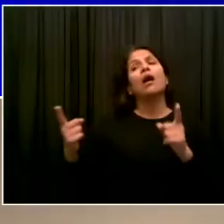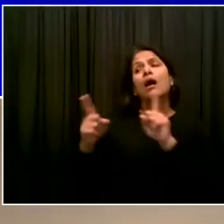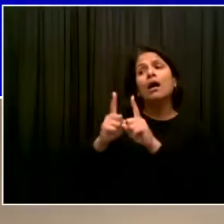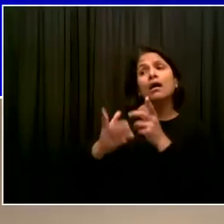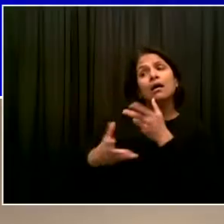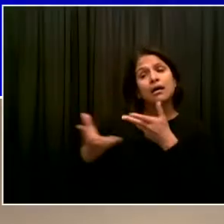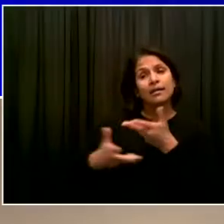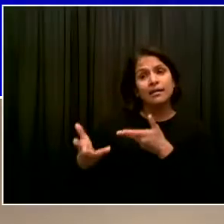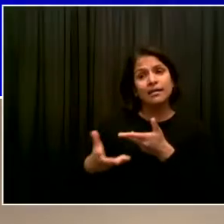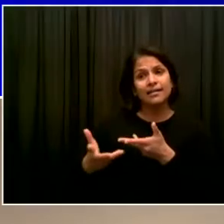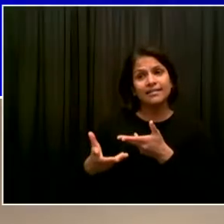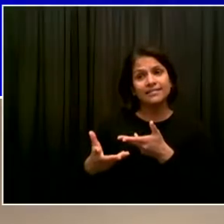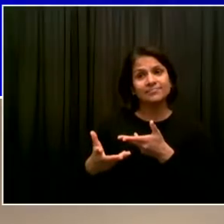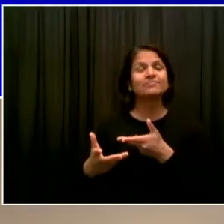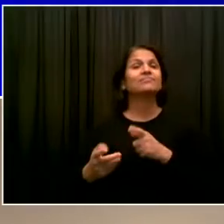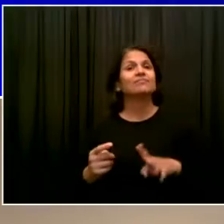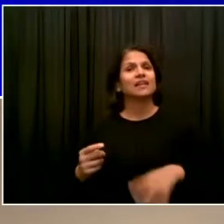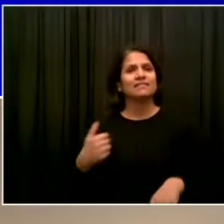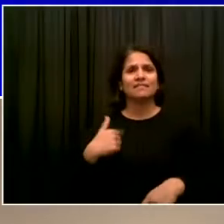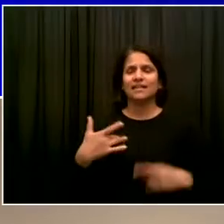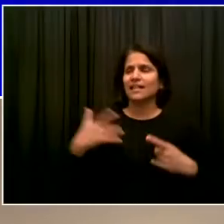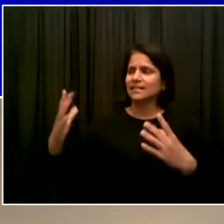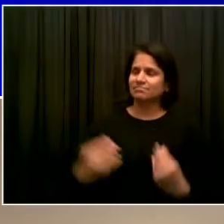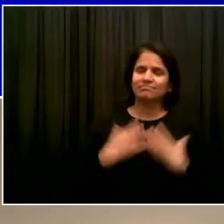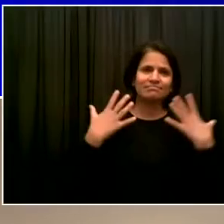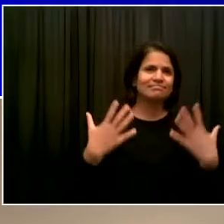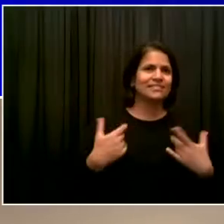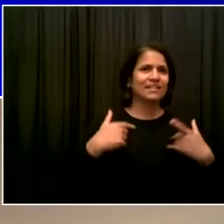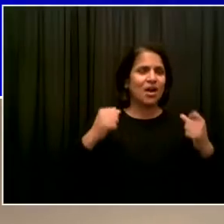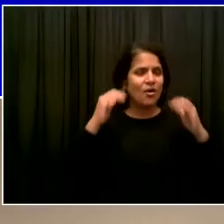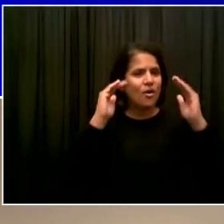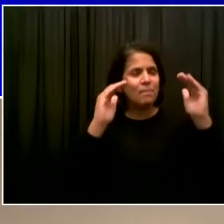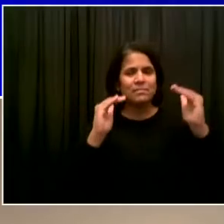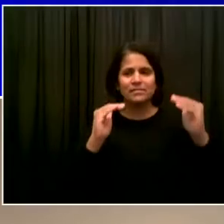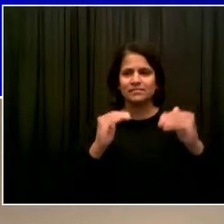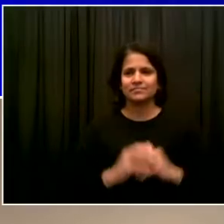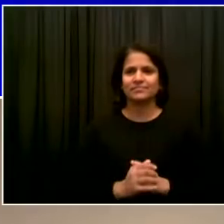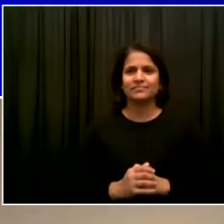HAVE COME AY WA INSPIRED AND HAVE COME AWAY A LITTLE MORE ENERGIZED AND